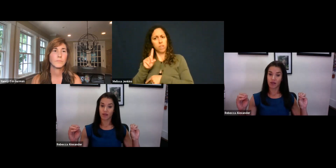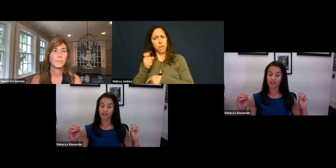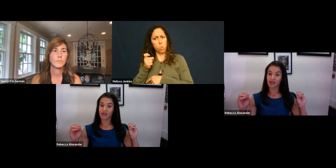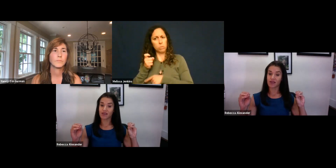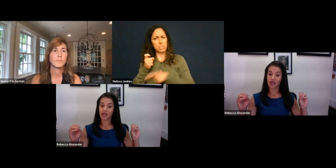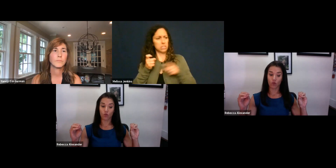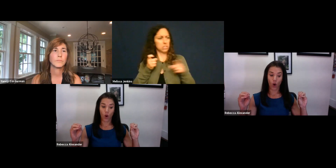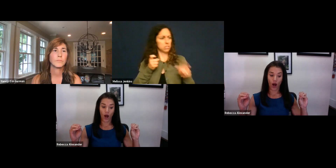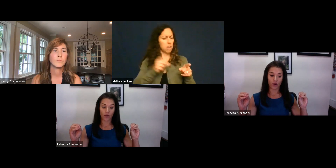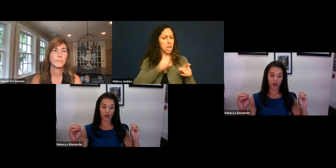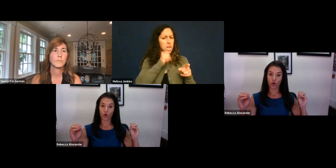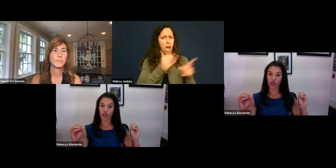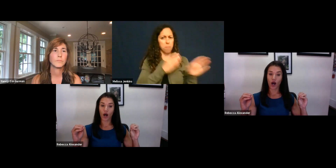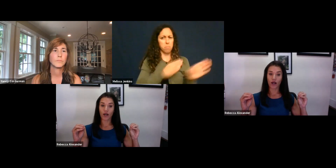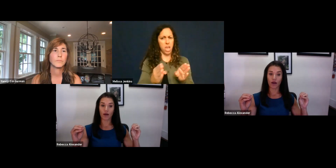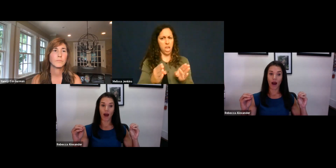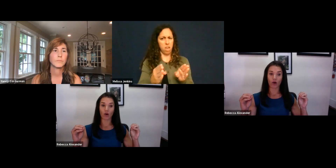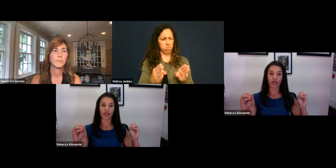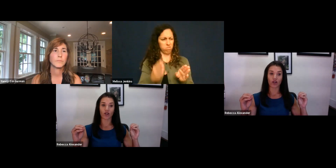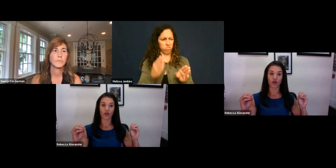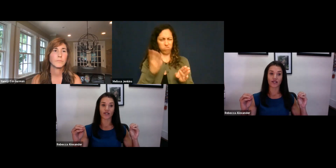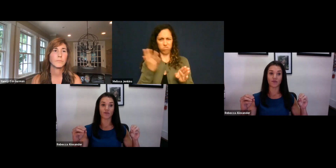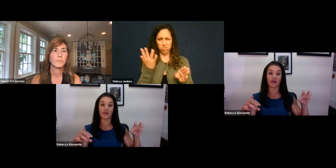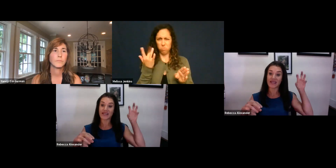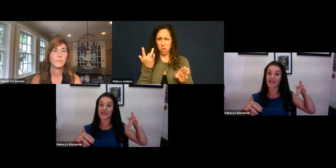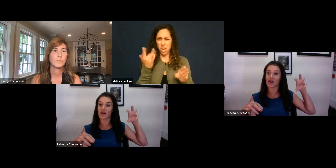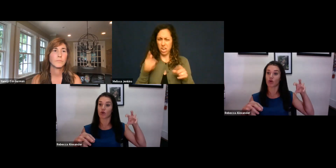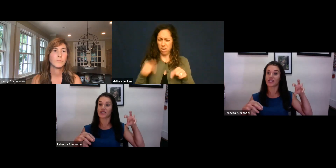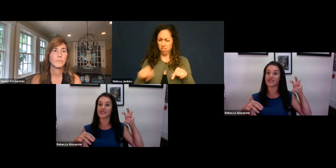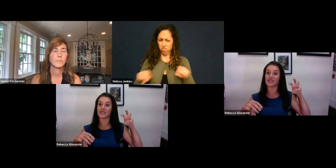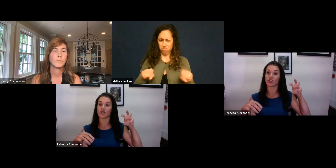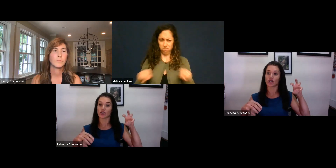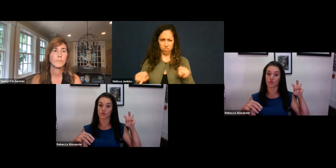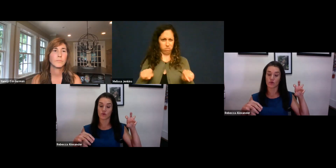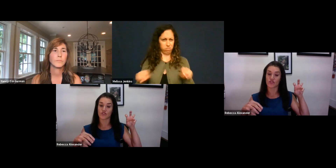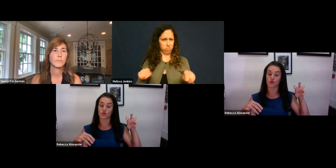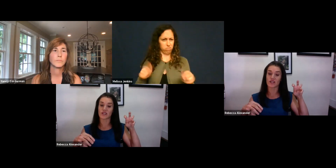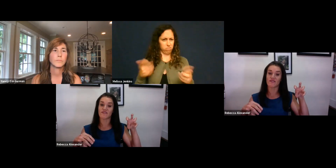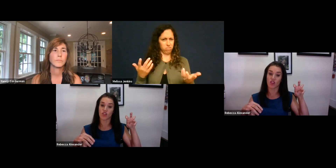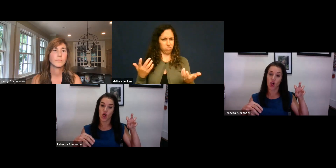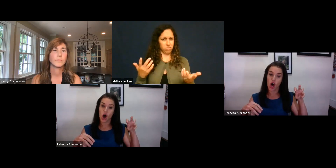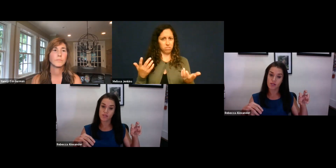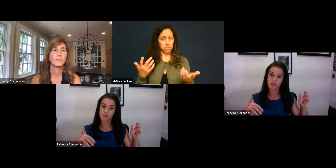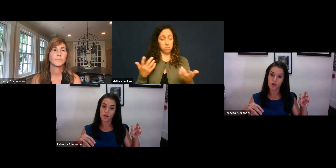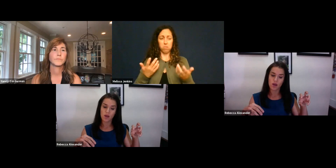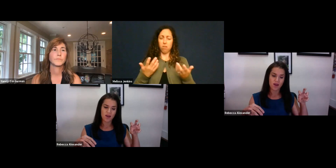Because I think what we're talking about here is being able to deal with the grief and loss.